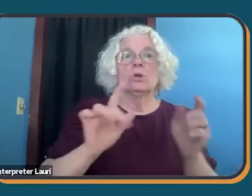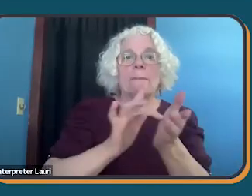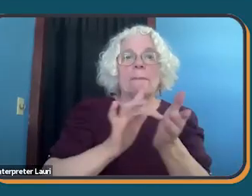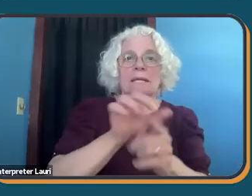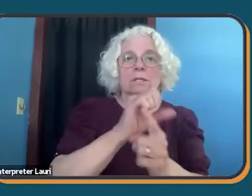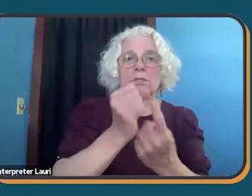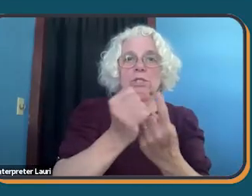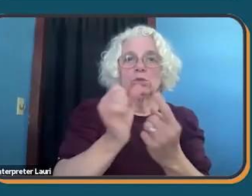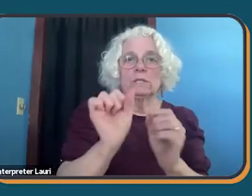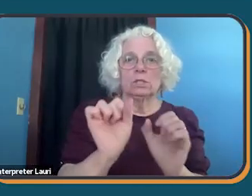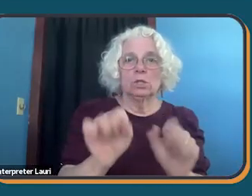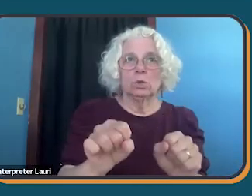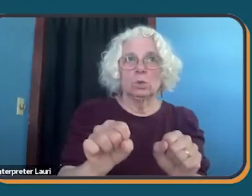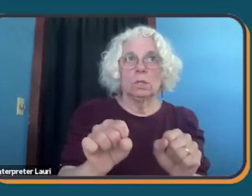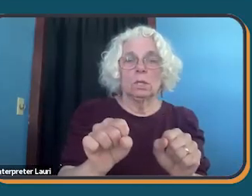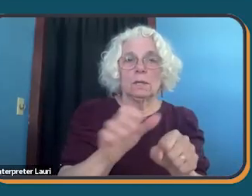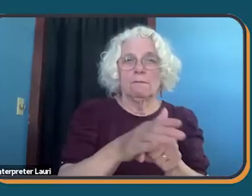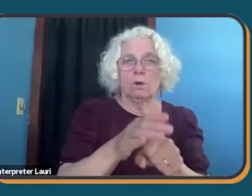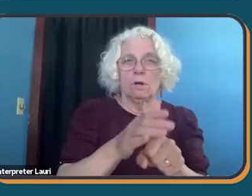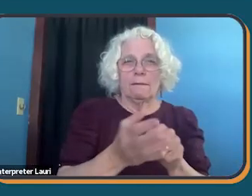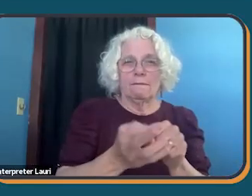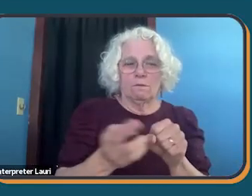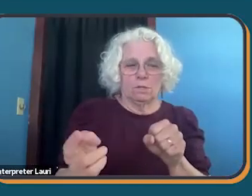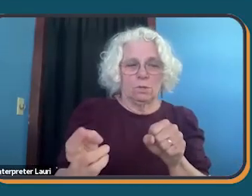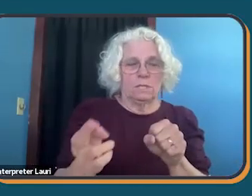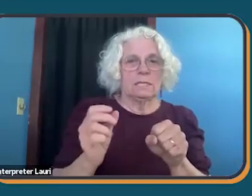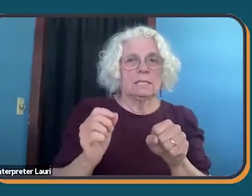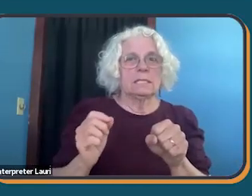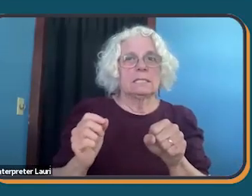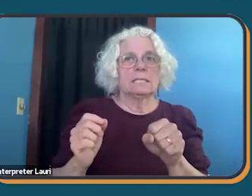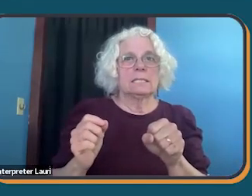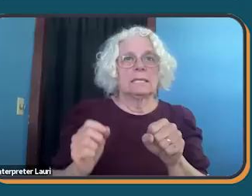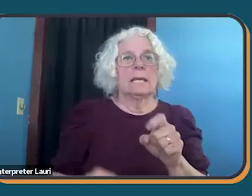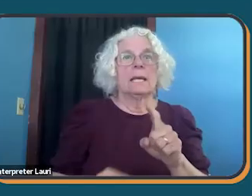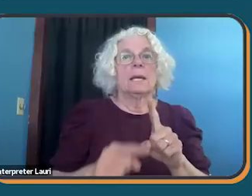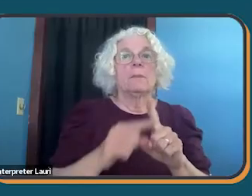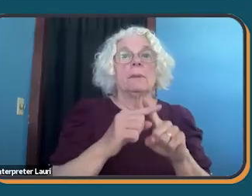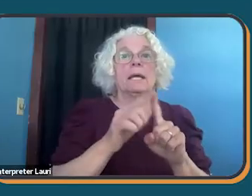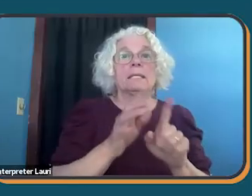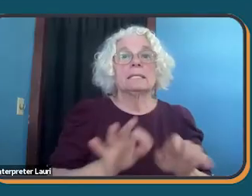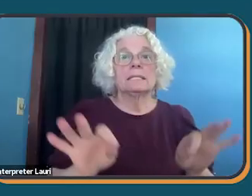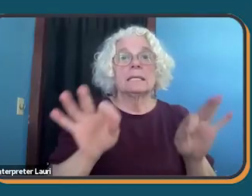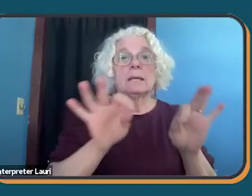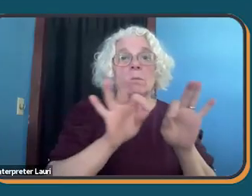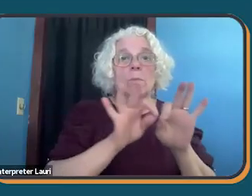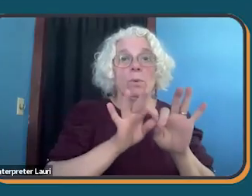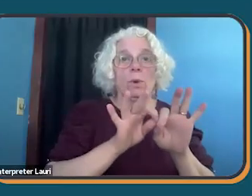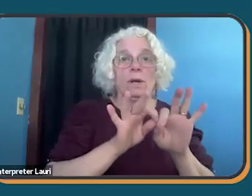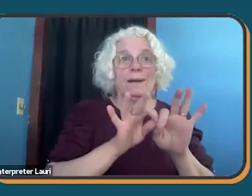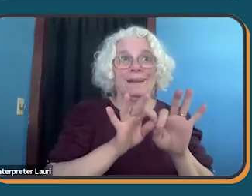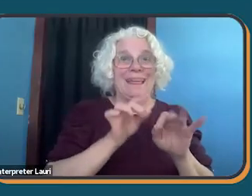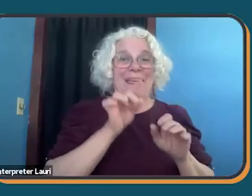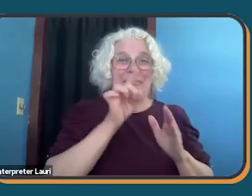to make sure that she has the resources that she needs. And I think it's also important that these guidelines